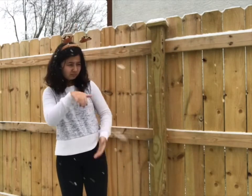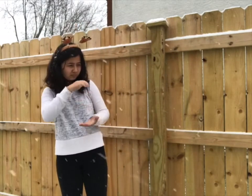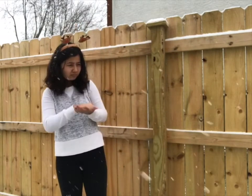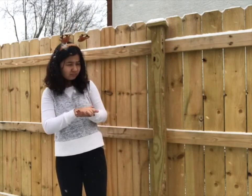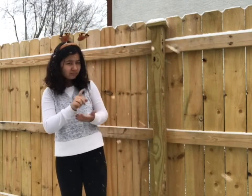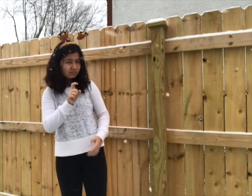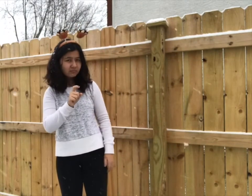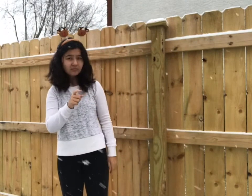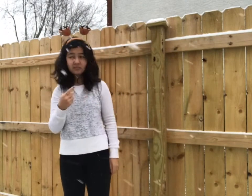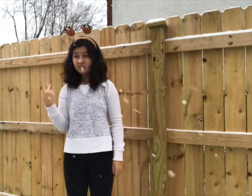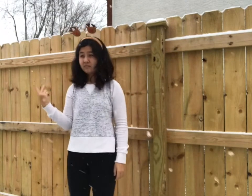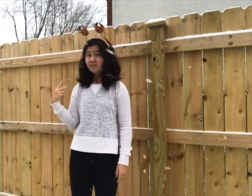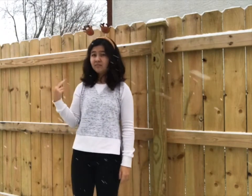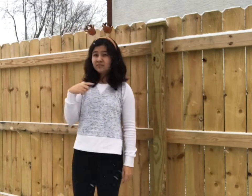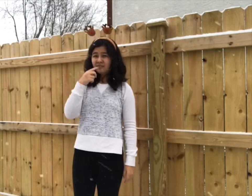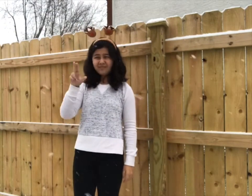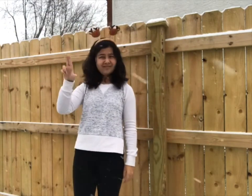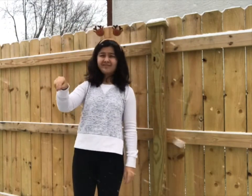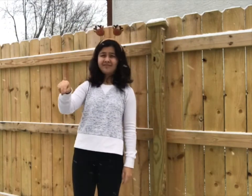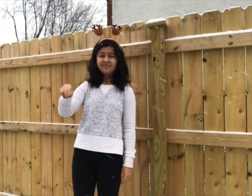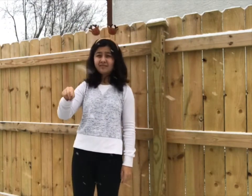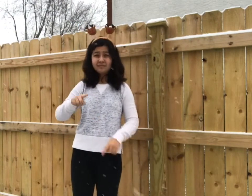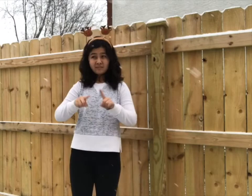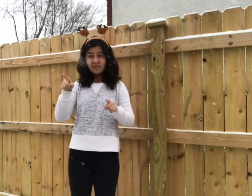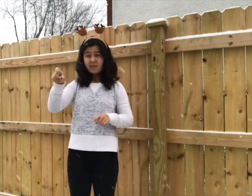are you married